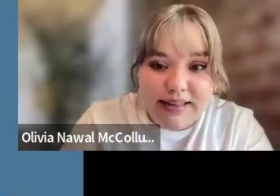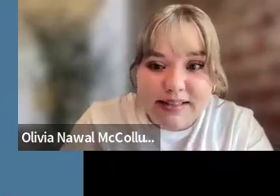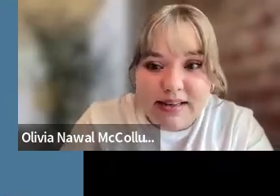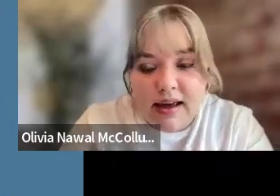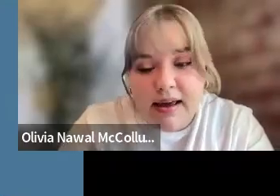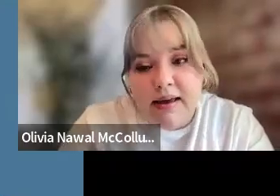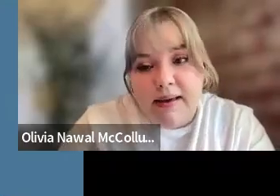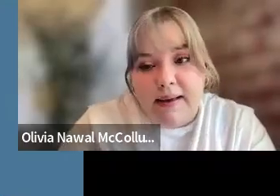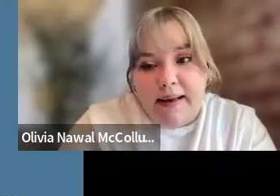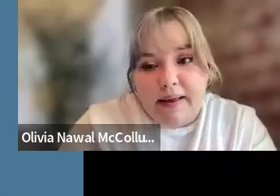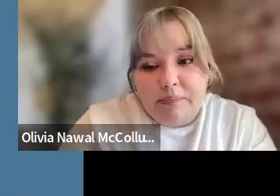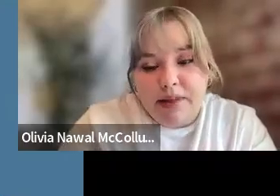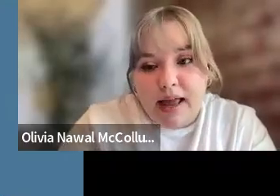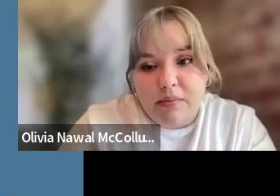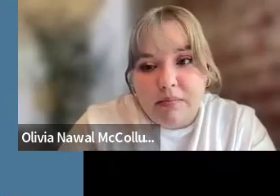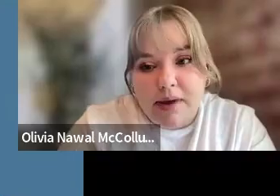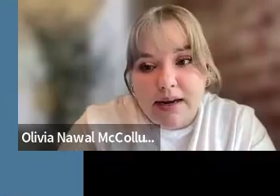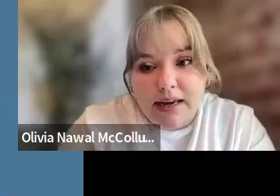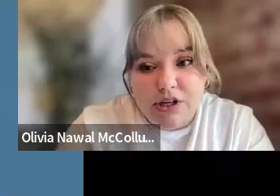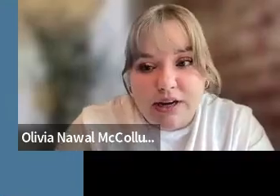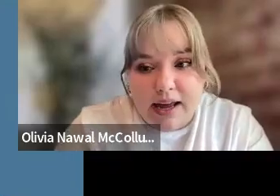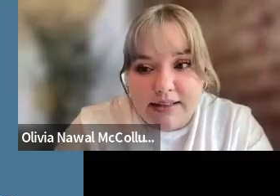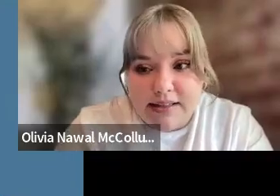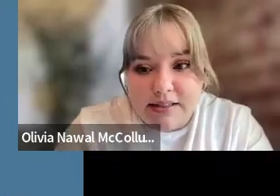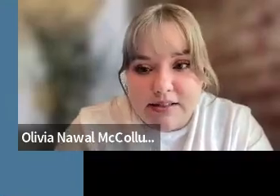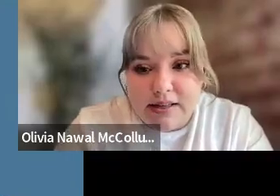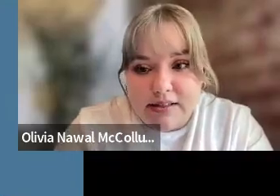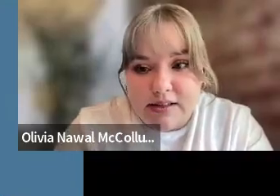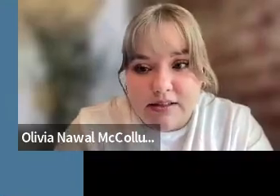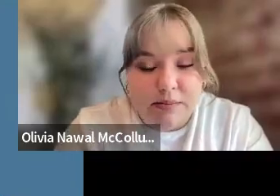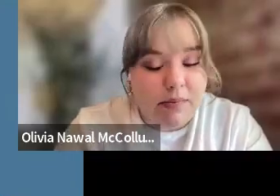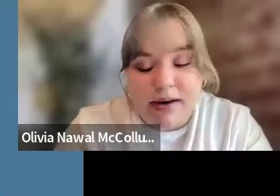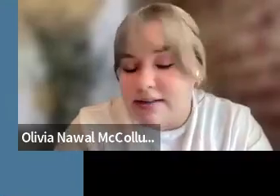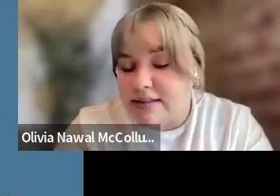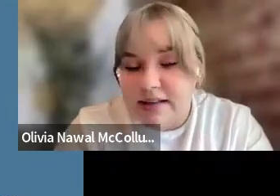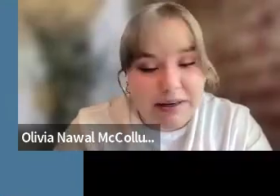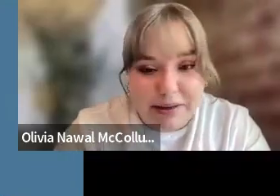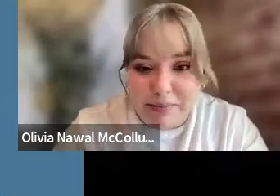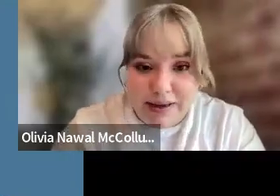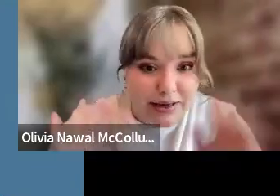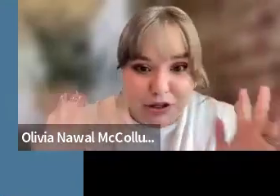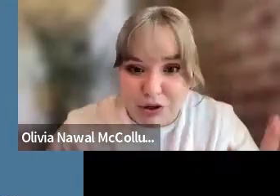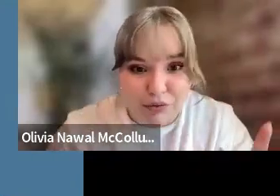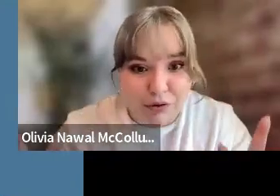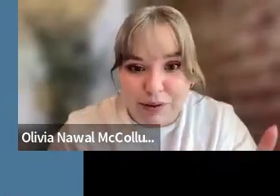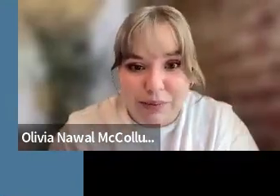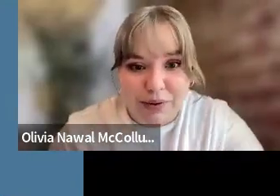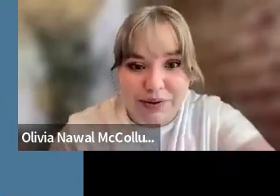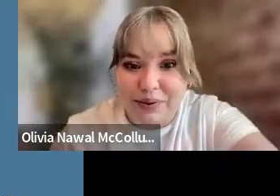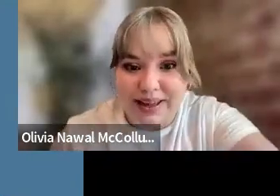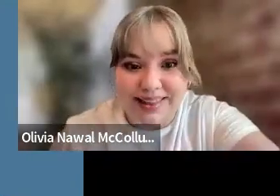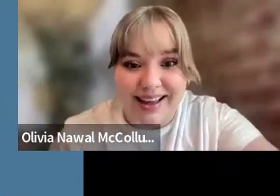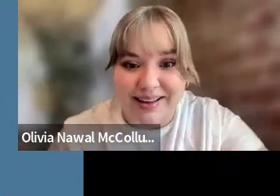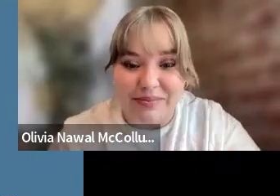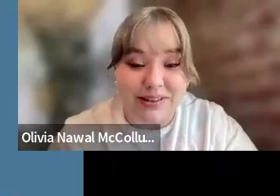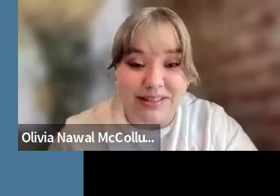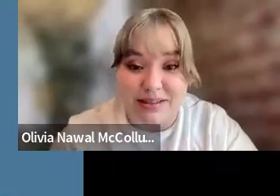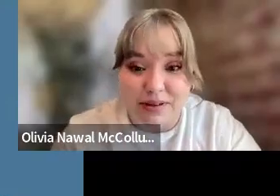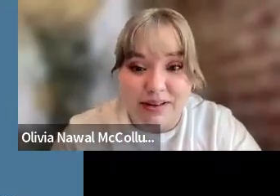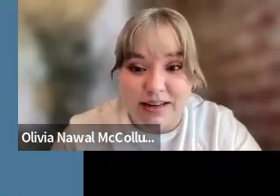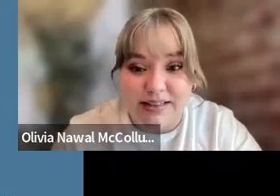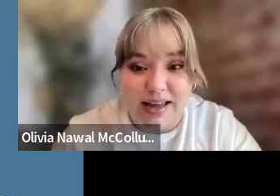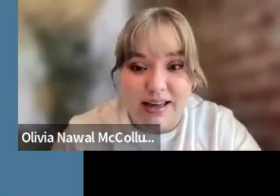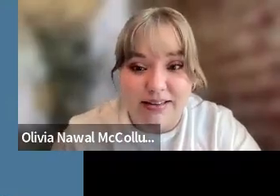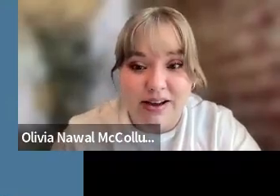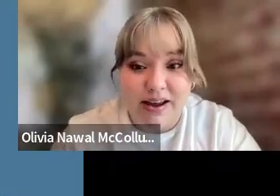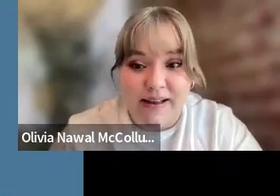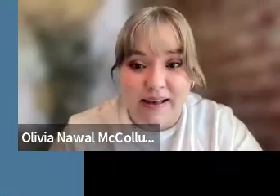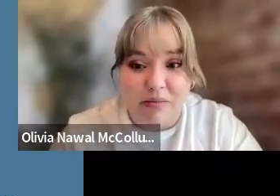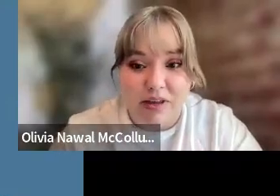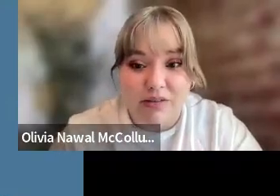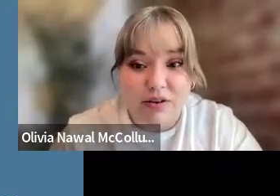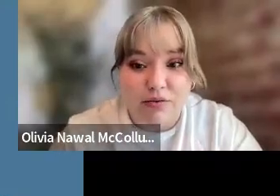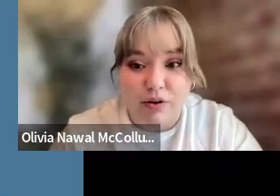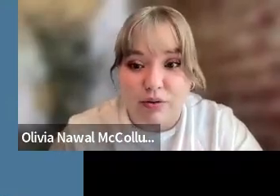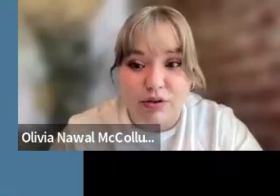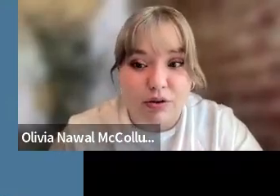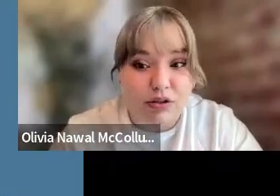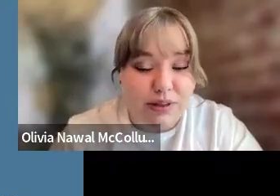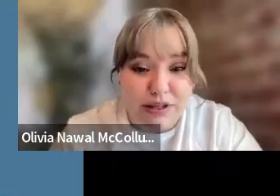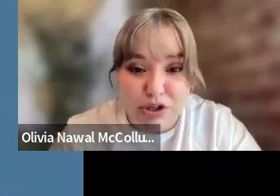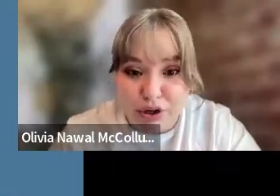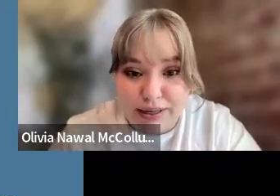through an ablest lens, so really